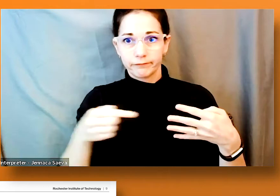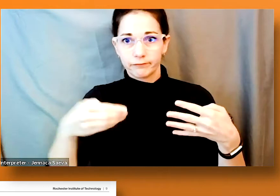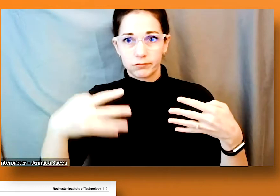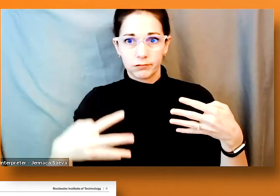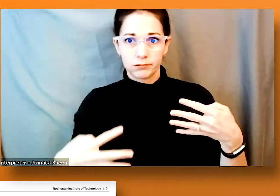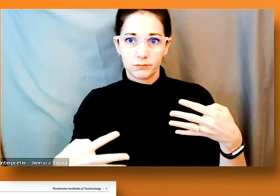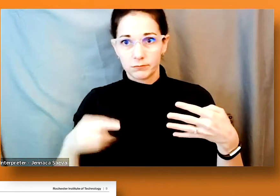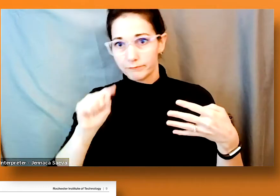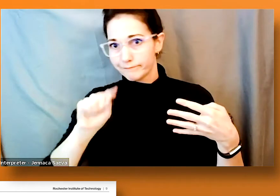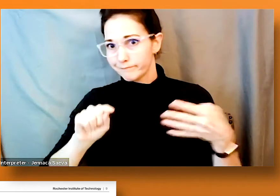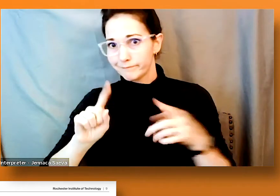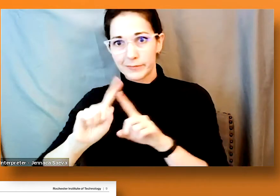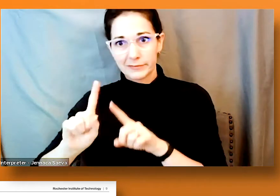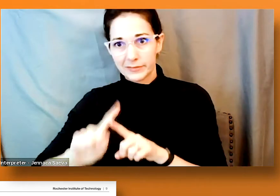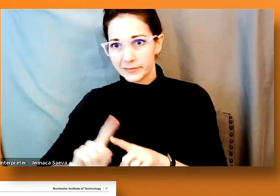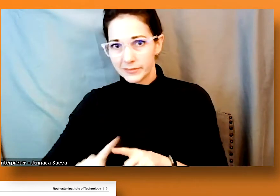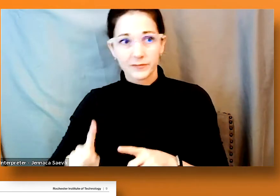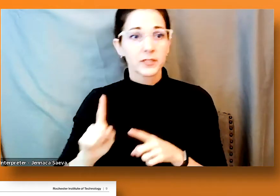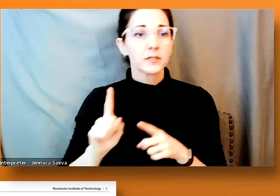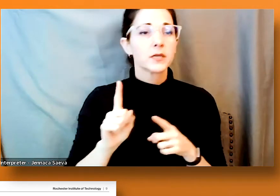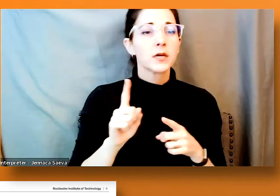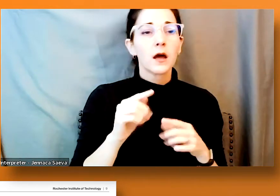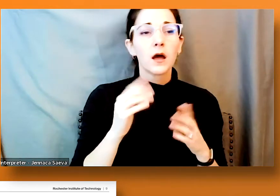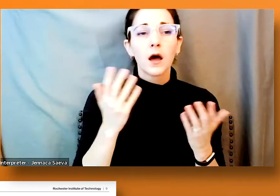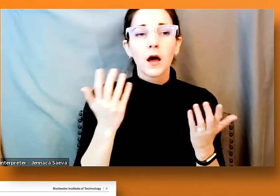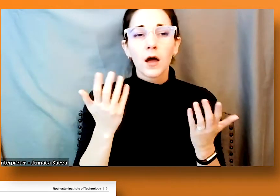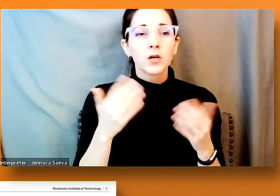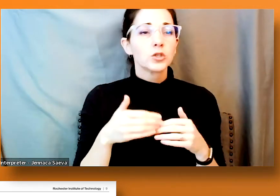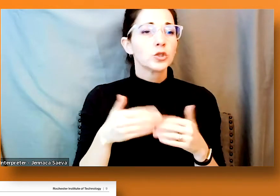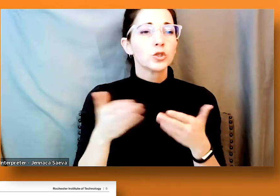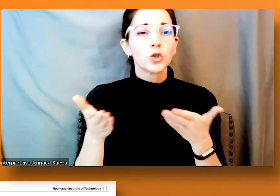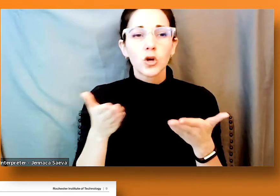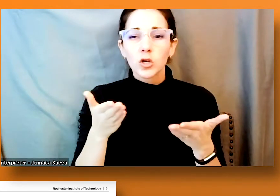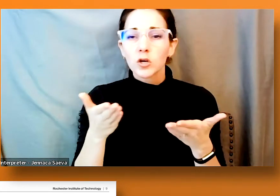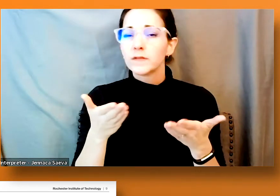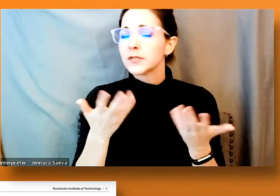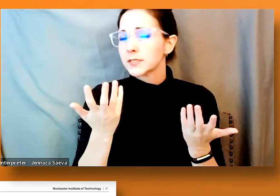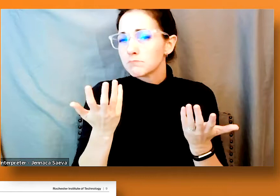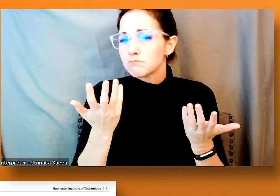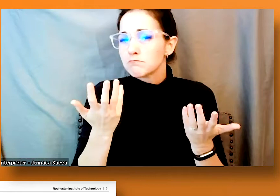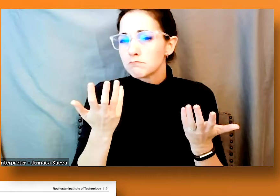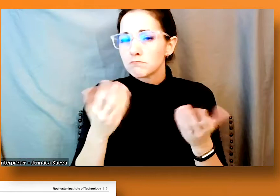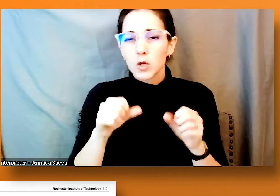and professional services, such as interpreting Services,